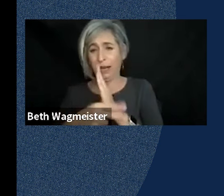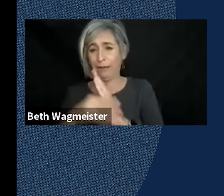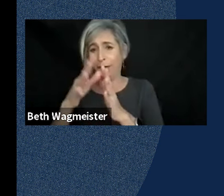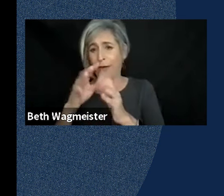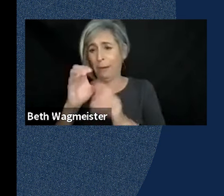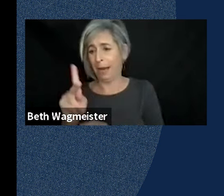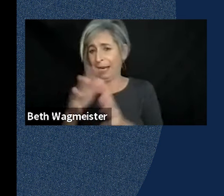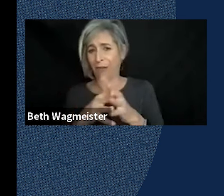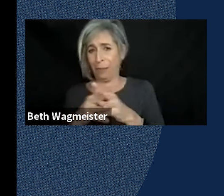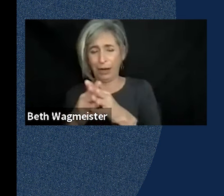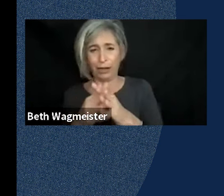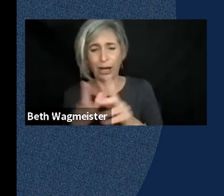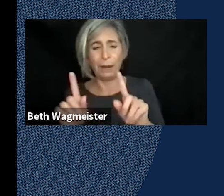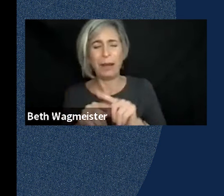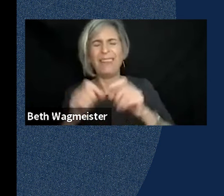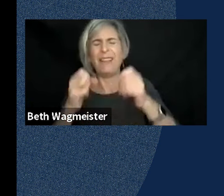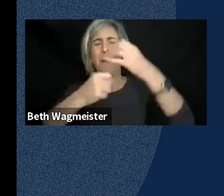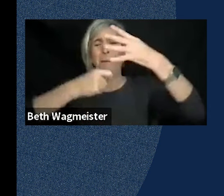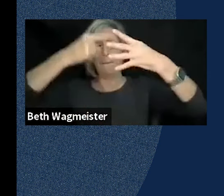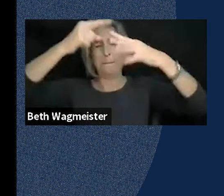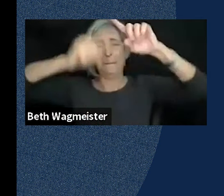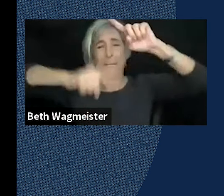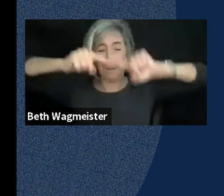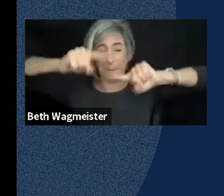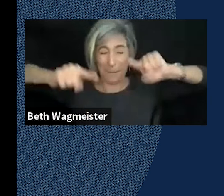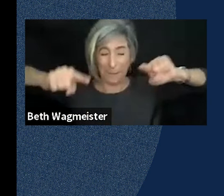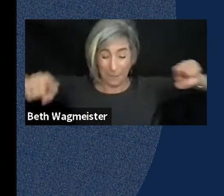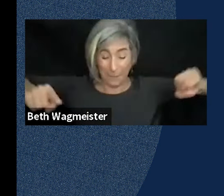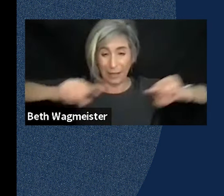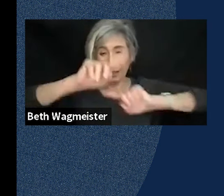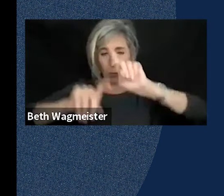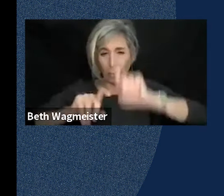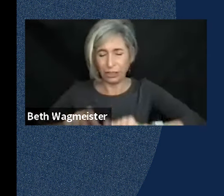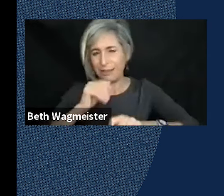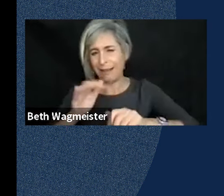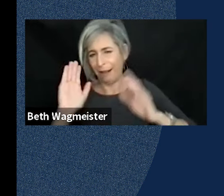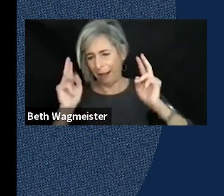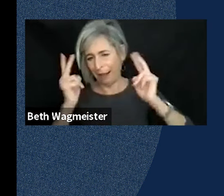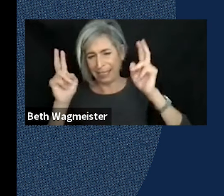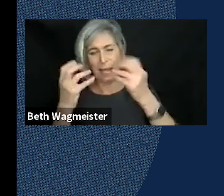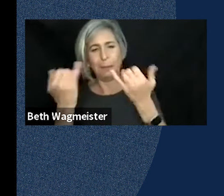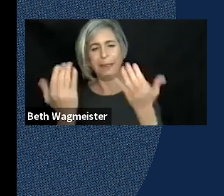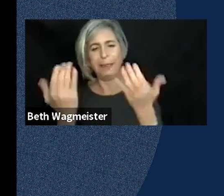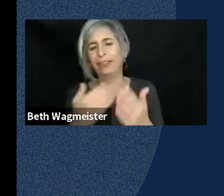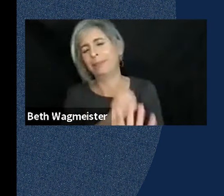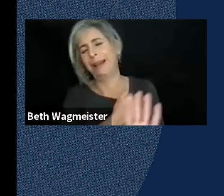So I have a wide range of questions that may not be fully on topic here. I apologize.